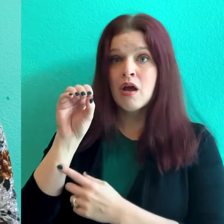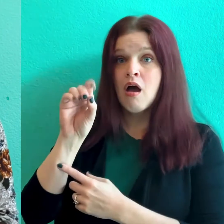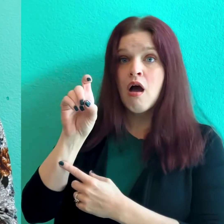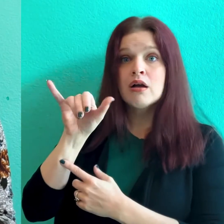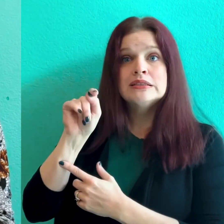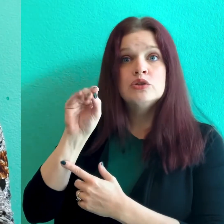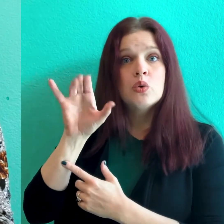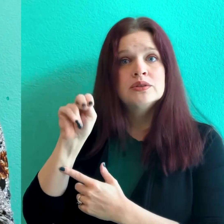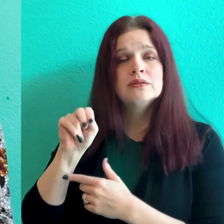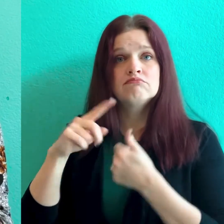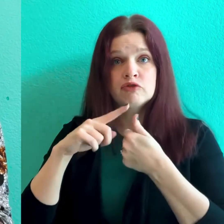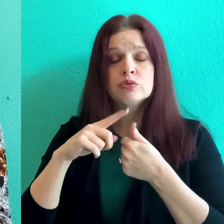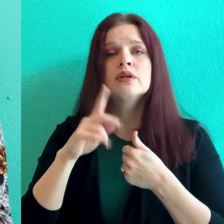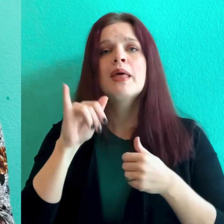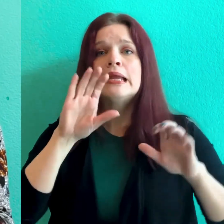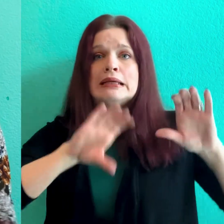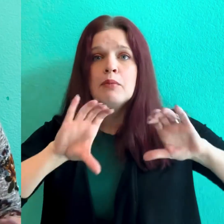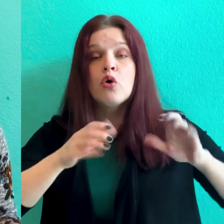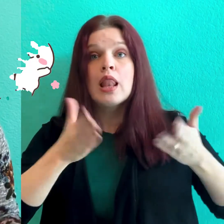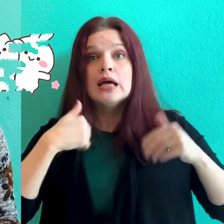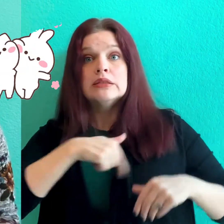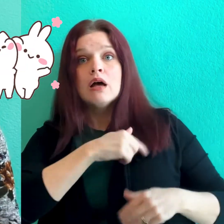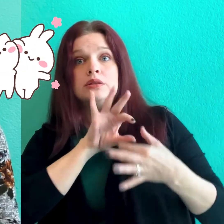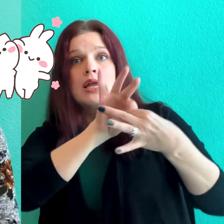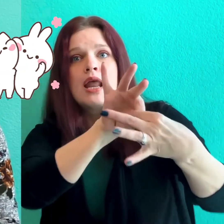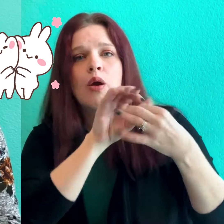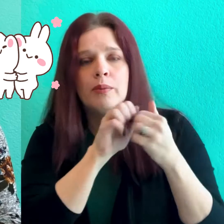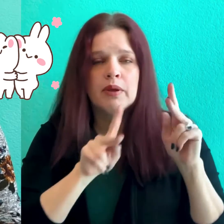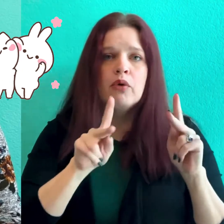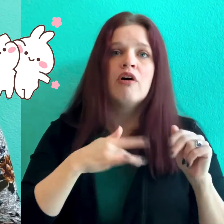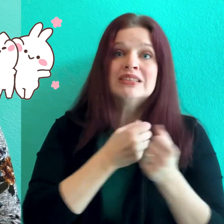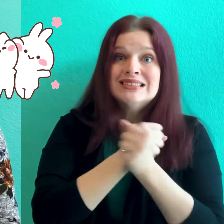Oxytocin is the chemical that allows us to connect with others and to feel safe and secure.